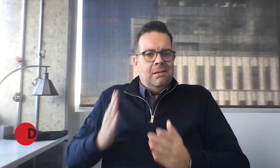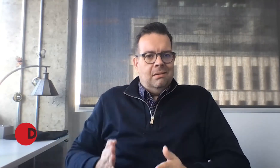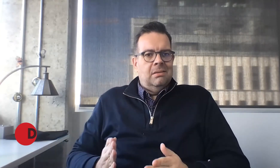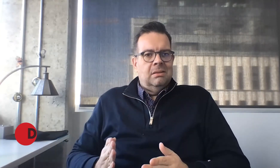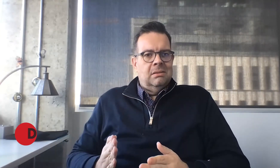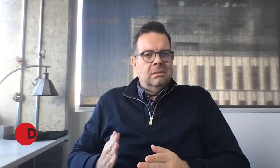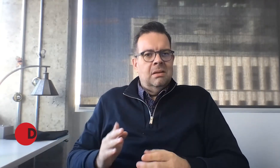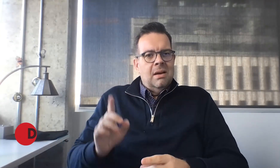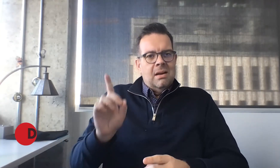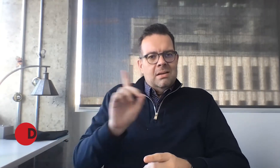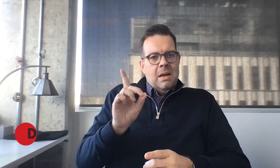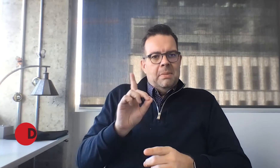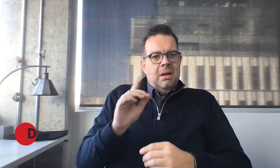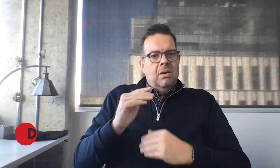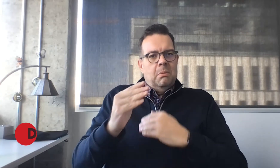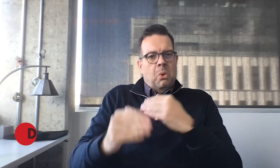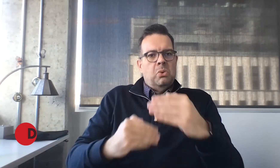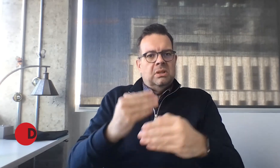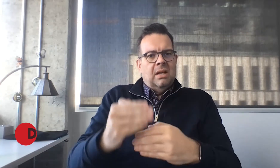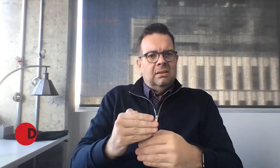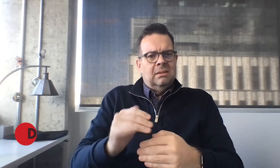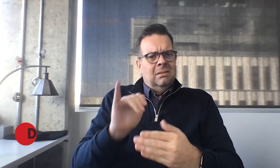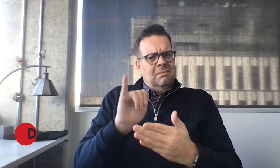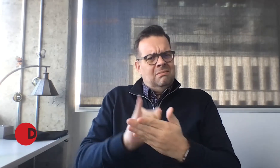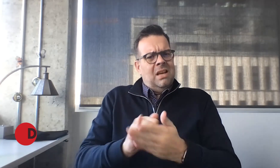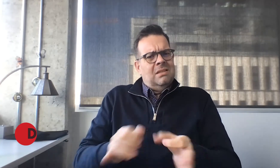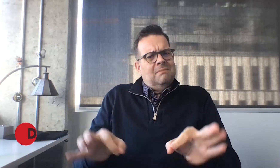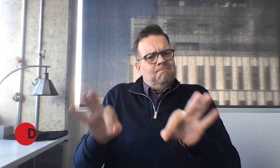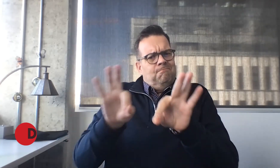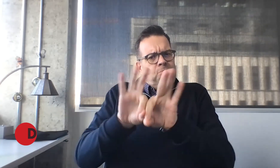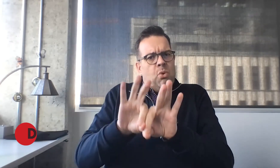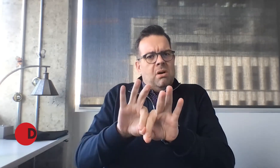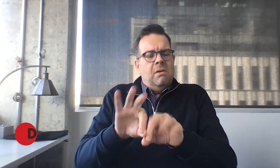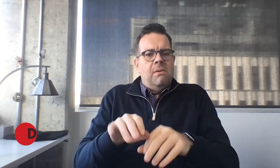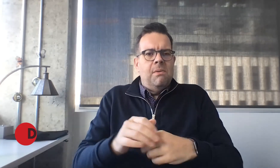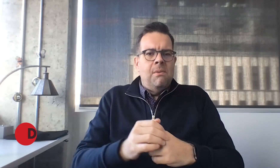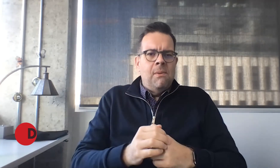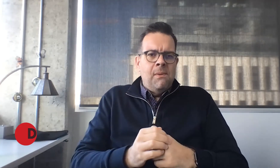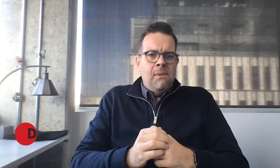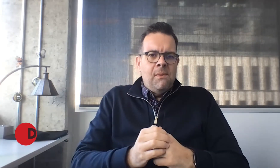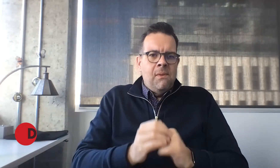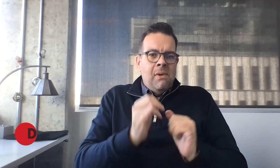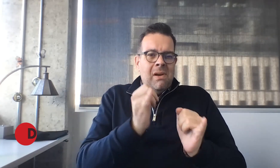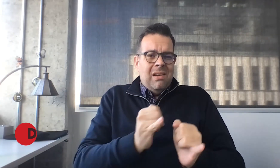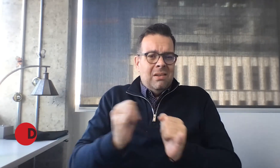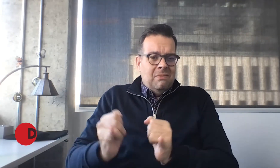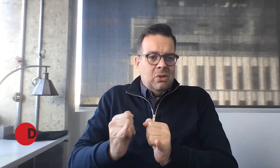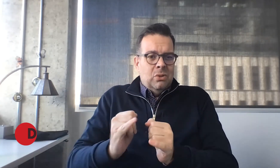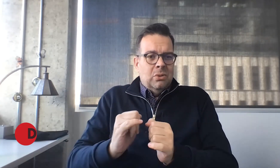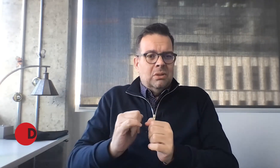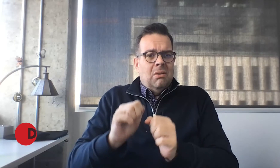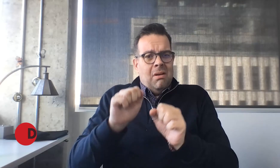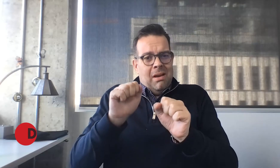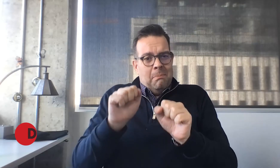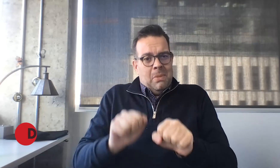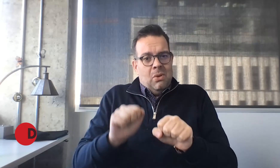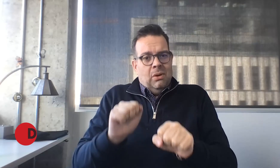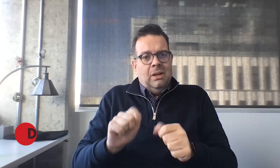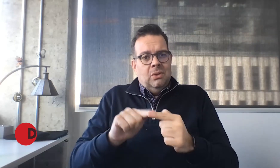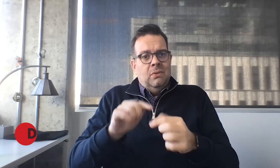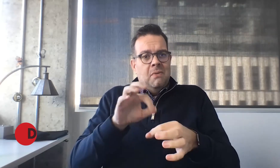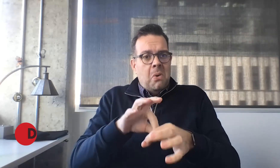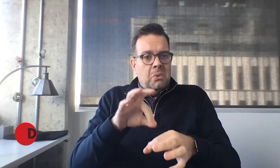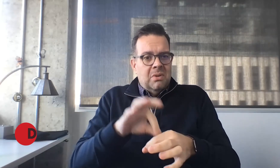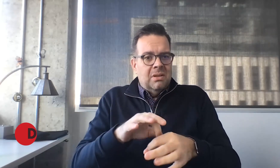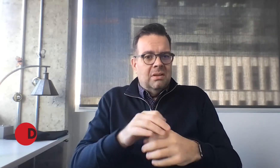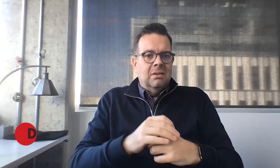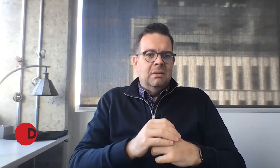The democratic process is important to enable individuals to vote.